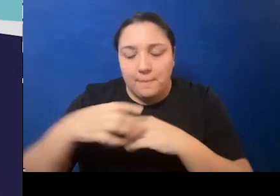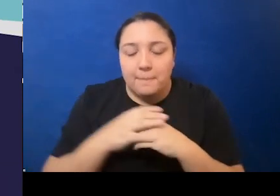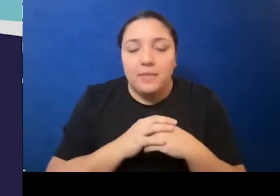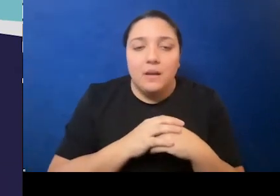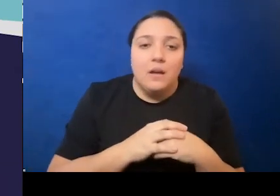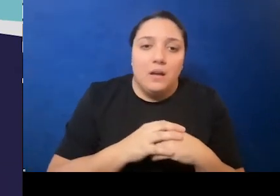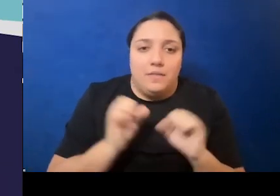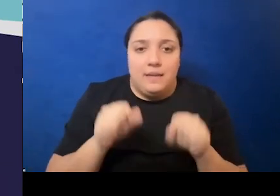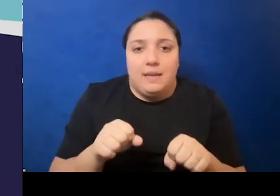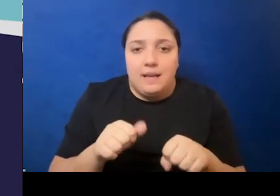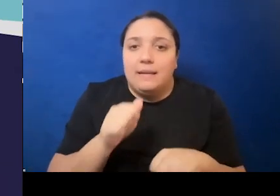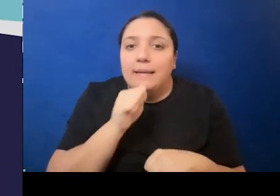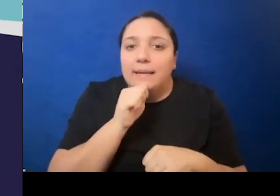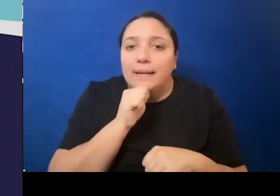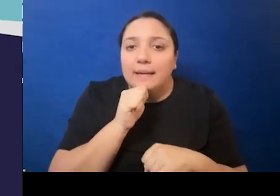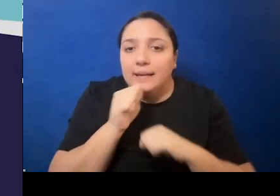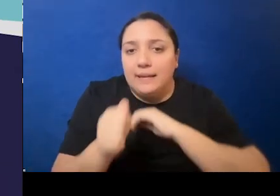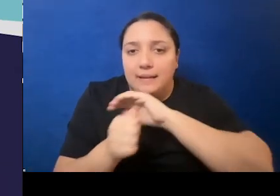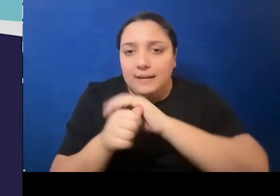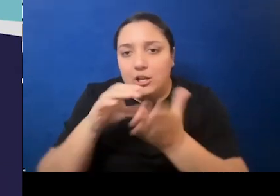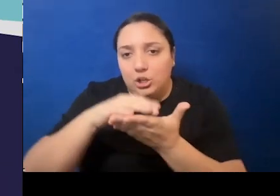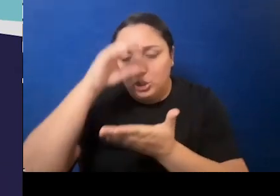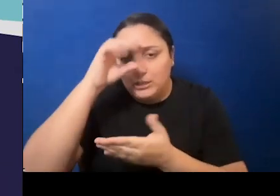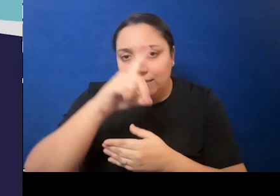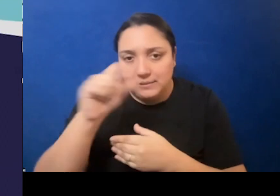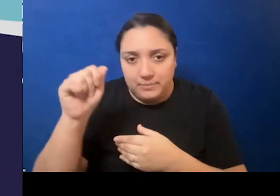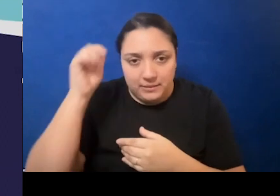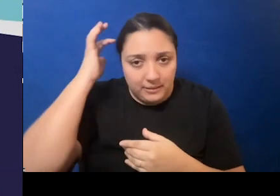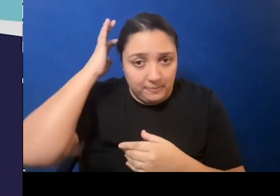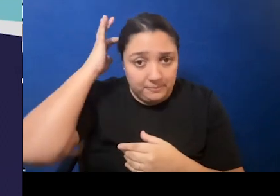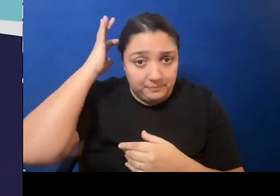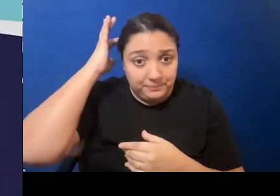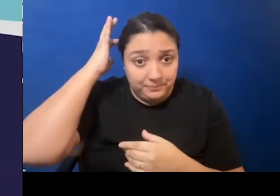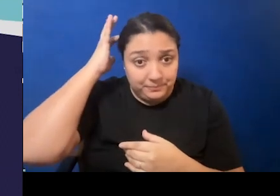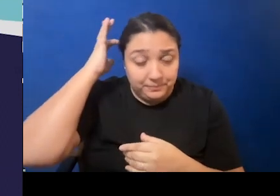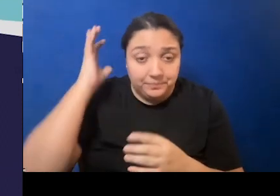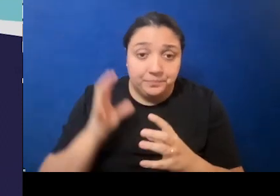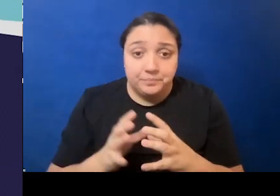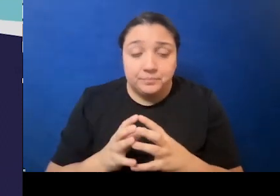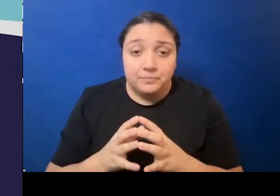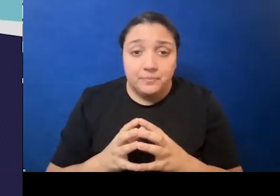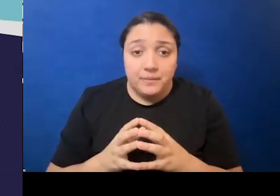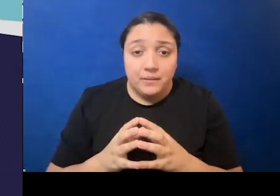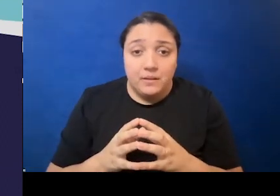HIDDEN LEARNING DISABILITIES. WE TALKED ABOUT IEPs.